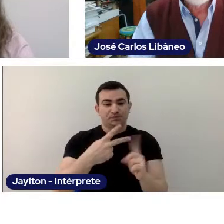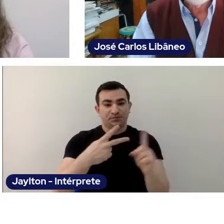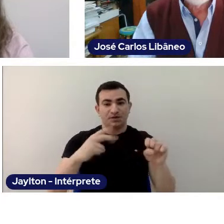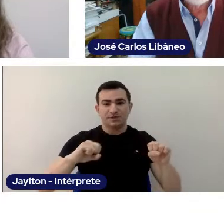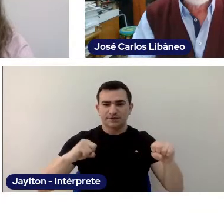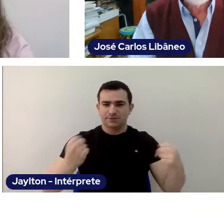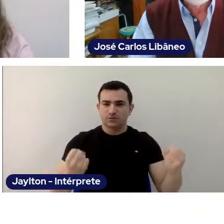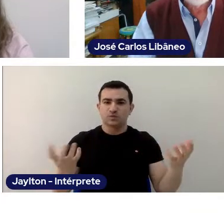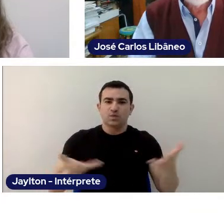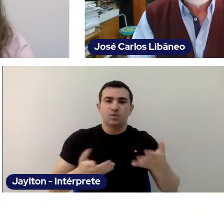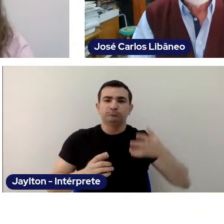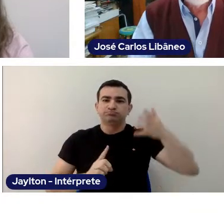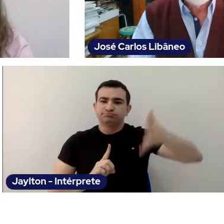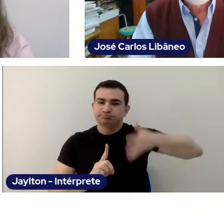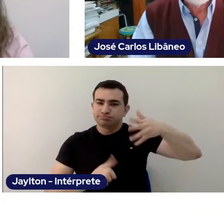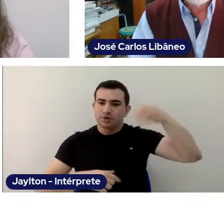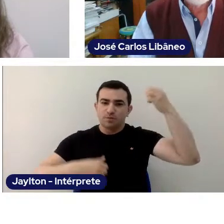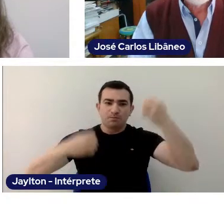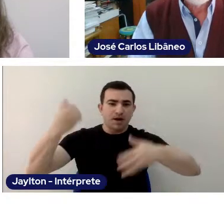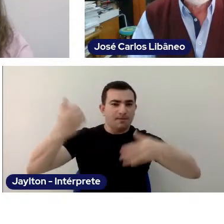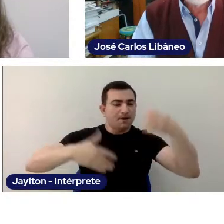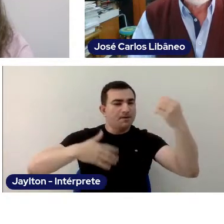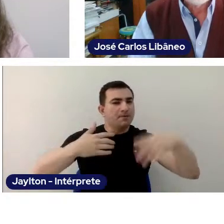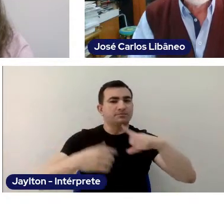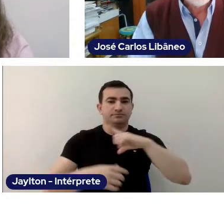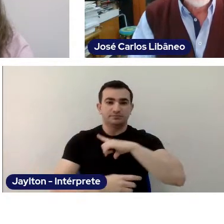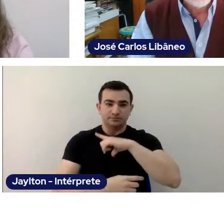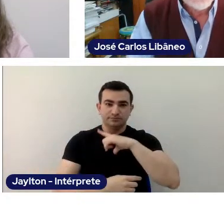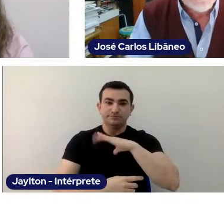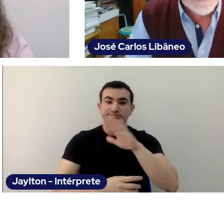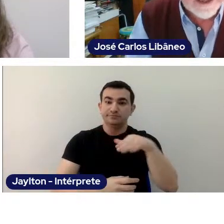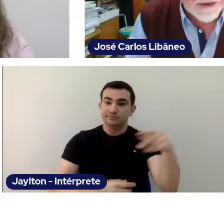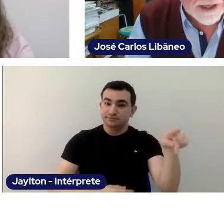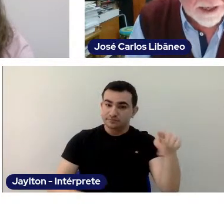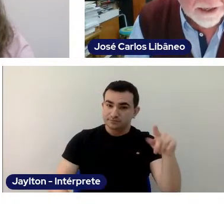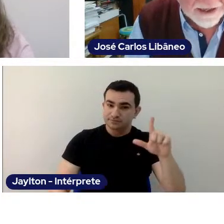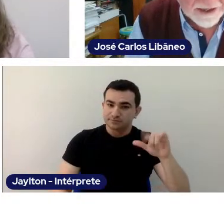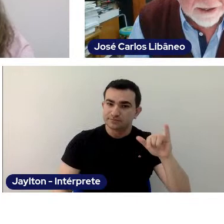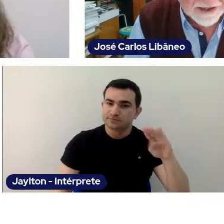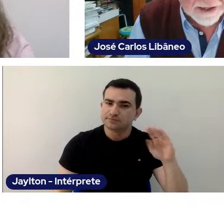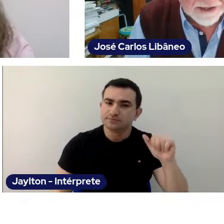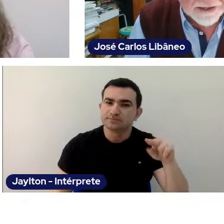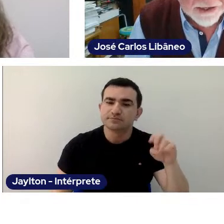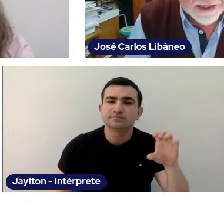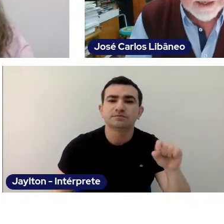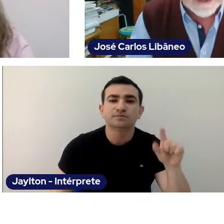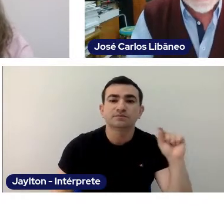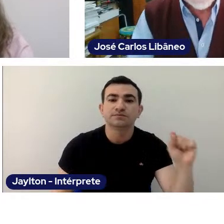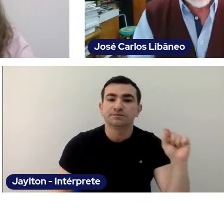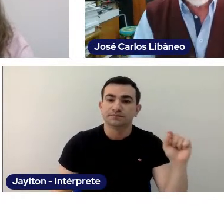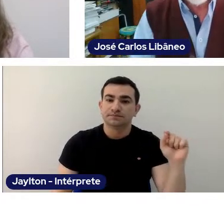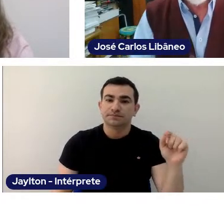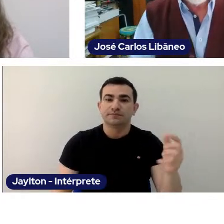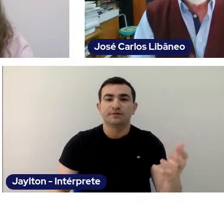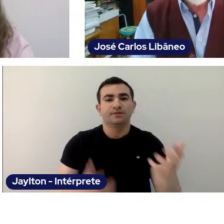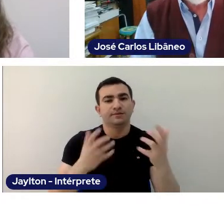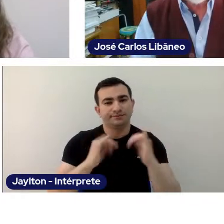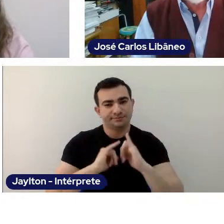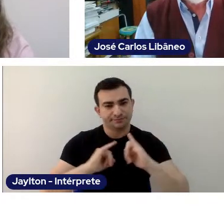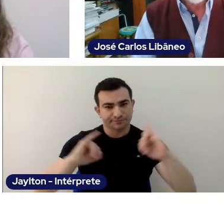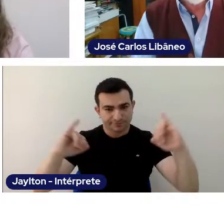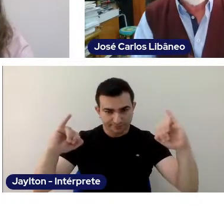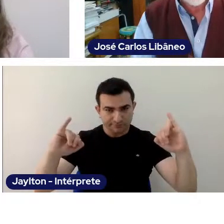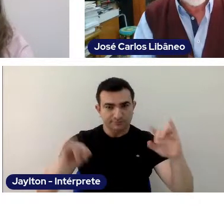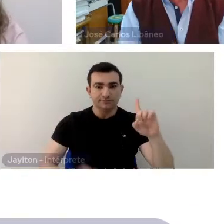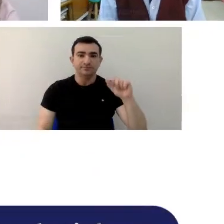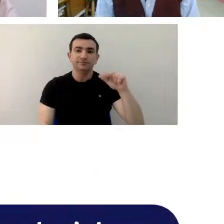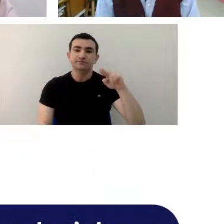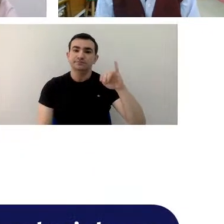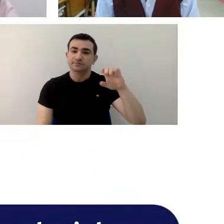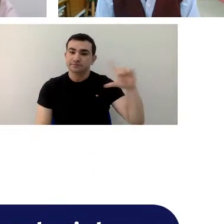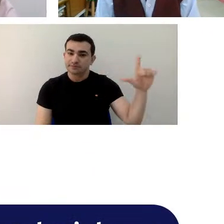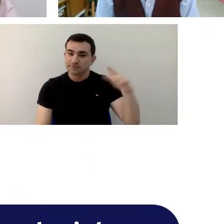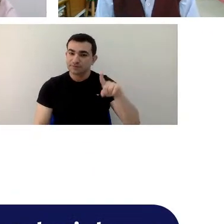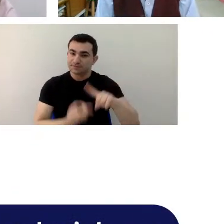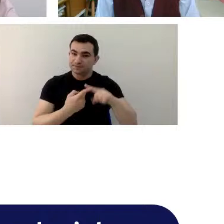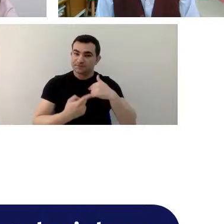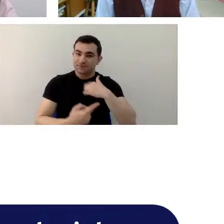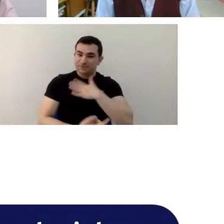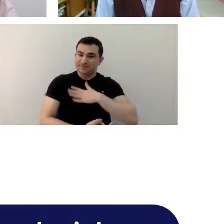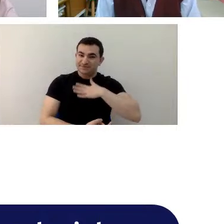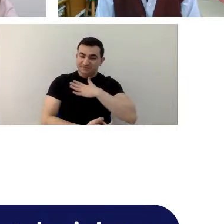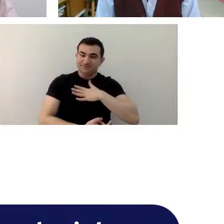Professor Libâneo, would you like to say something? - I want to tell Daniel that I am incredibly happy to be here with him.